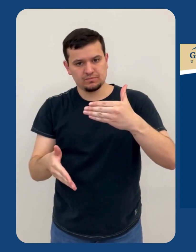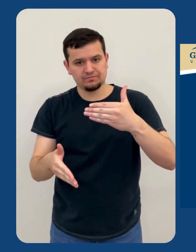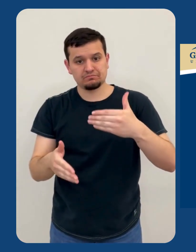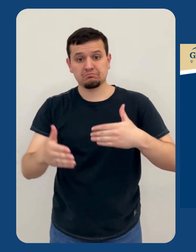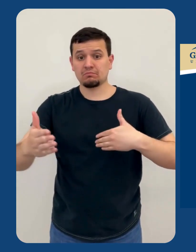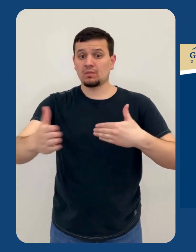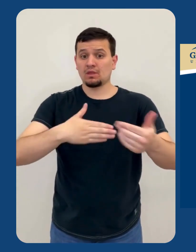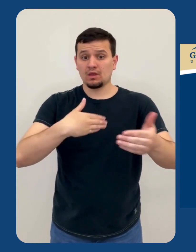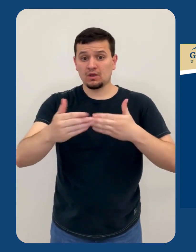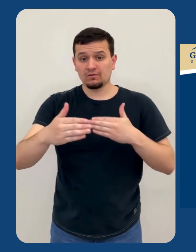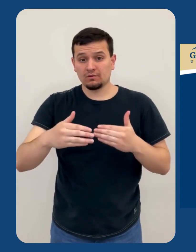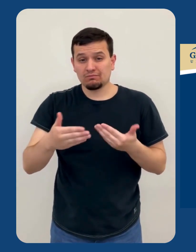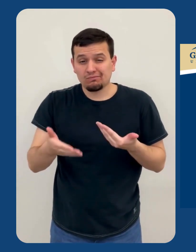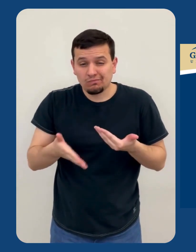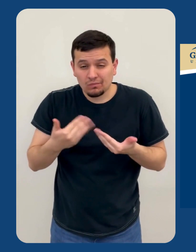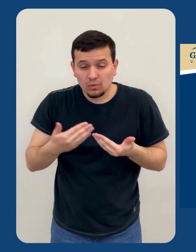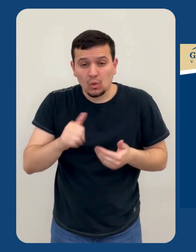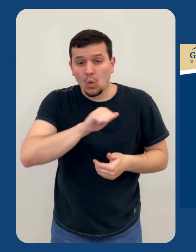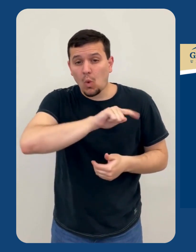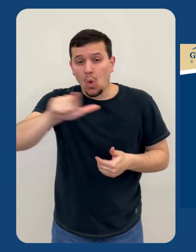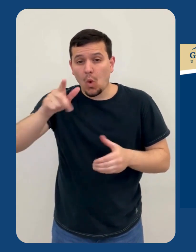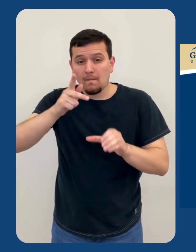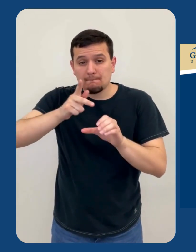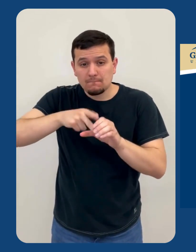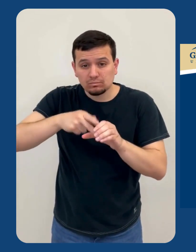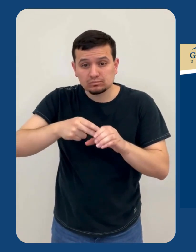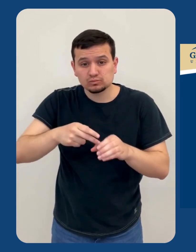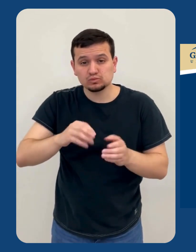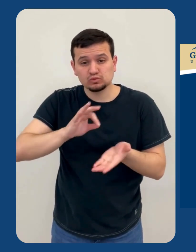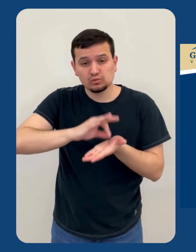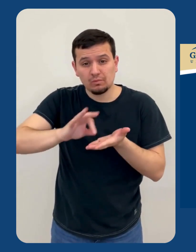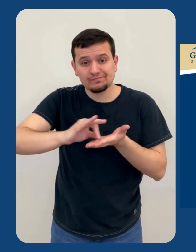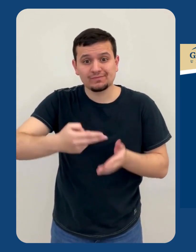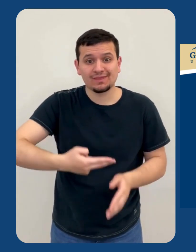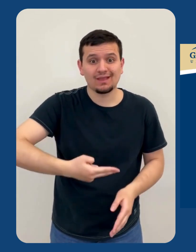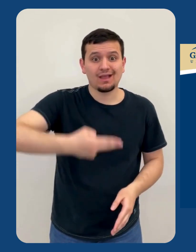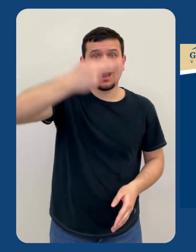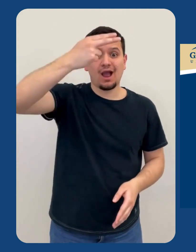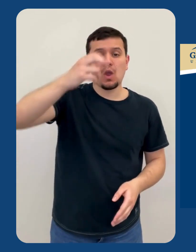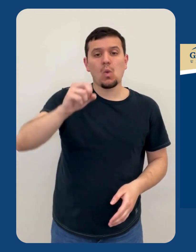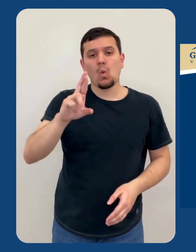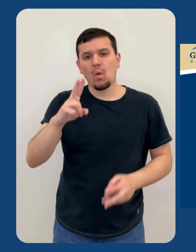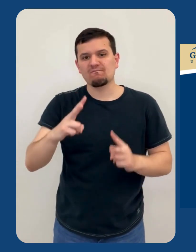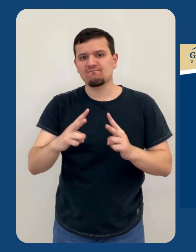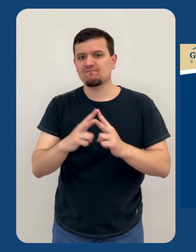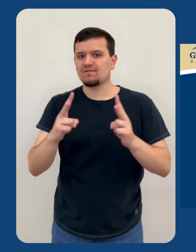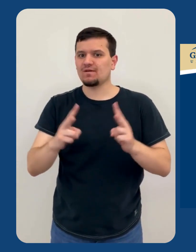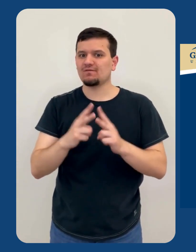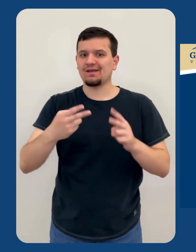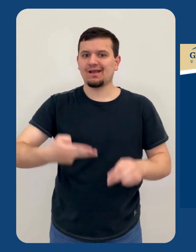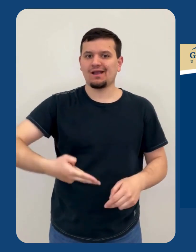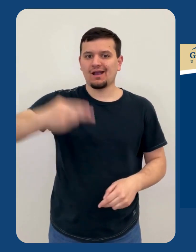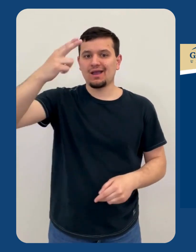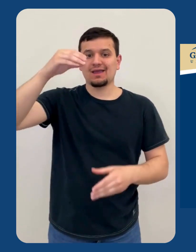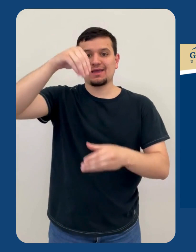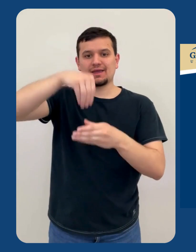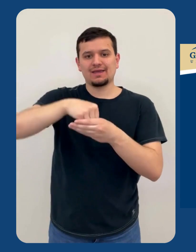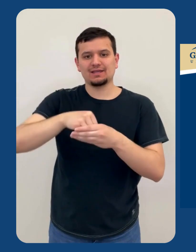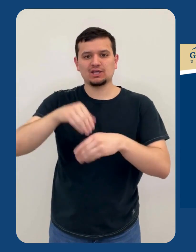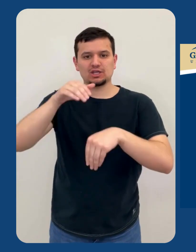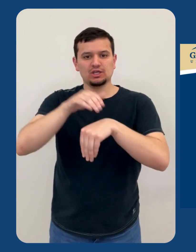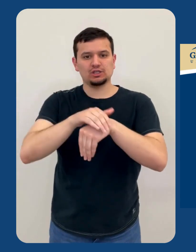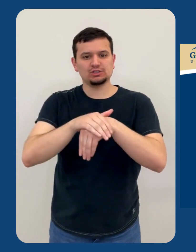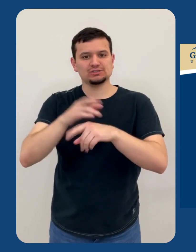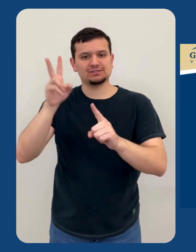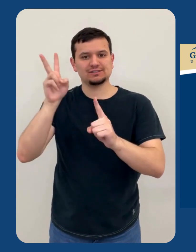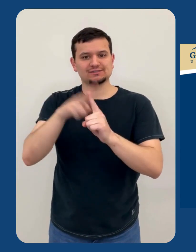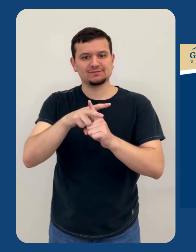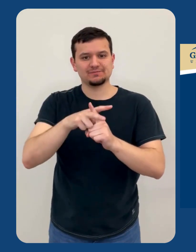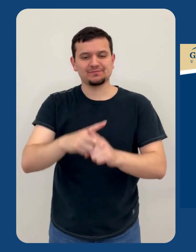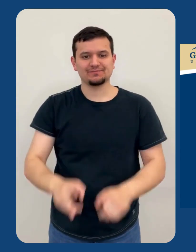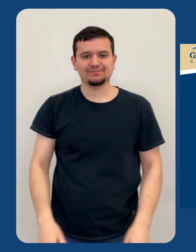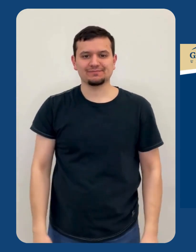however, nearly all participants scored highly or very highly in the English assessment.